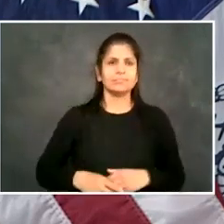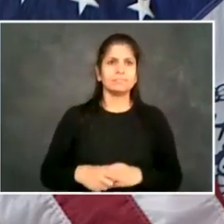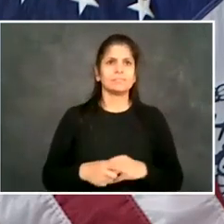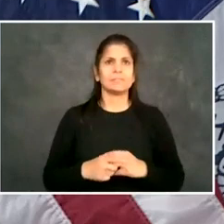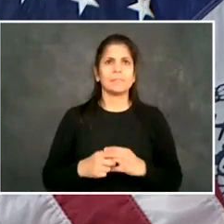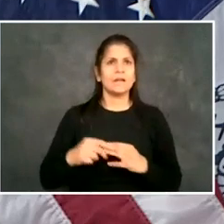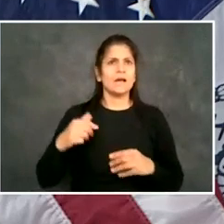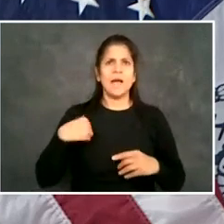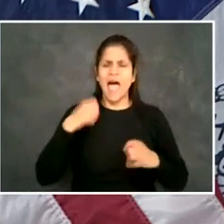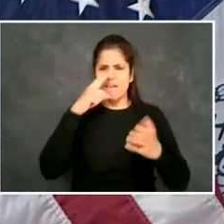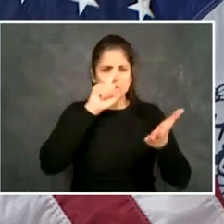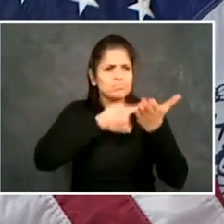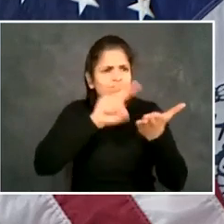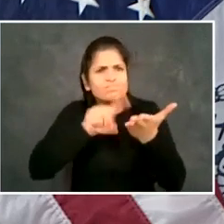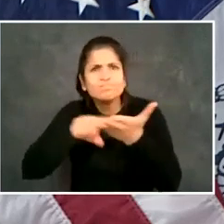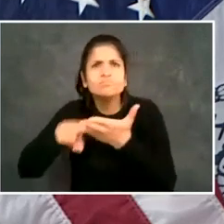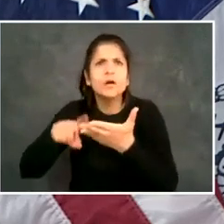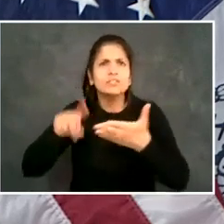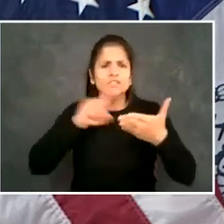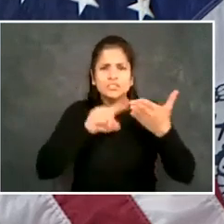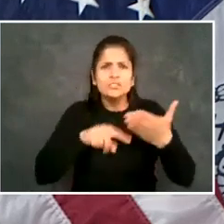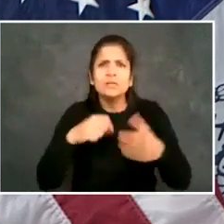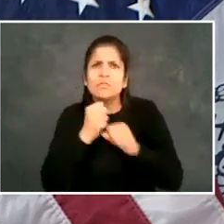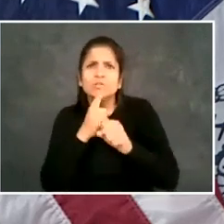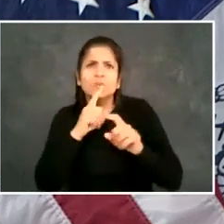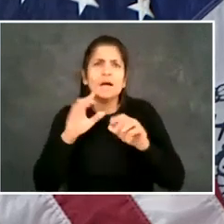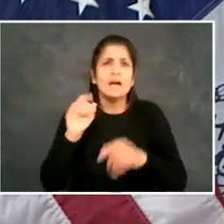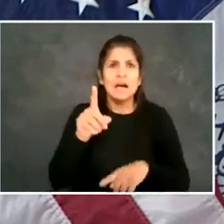THEY SAY THAT PHRASE, LEAVE NO STONE UNTURNED. THAT IS WHAT WE TALK ABOUT WITH